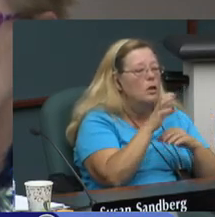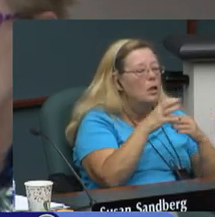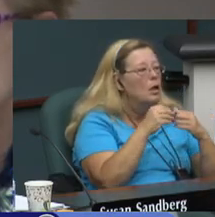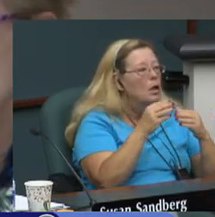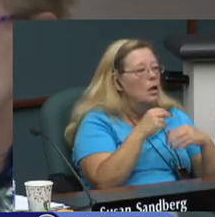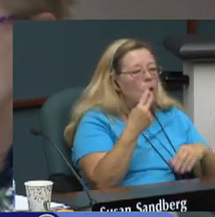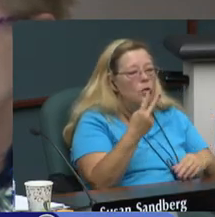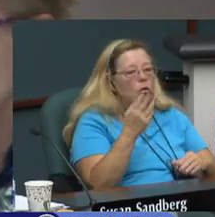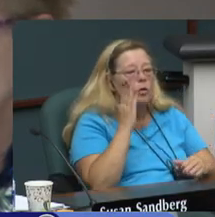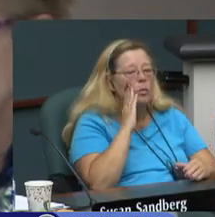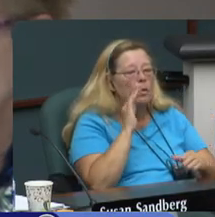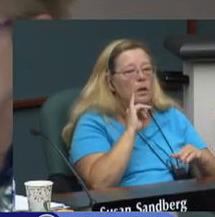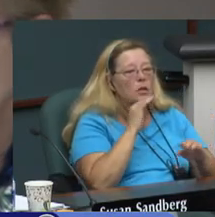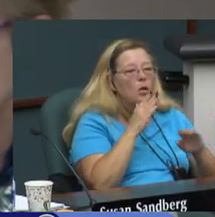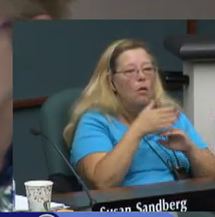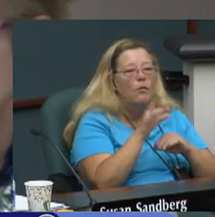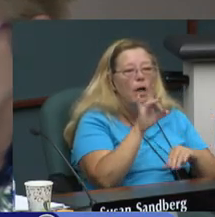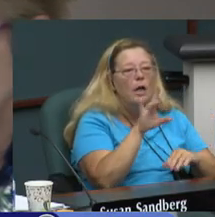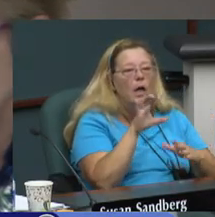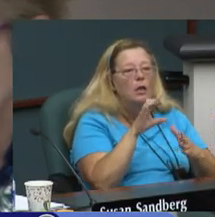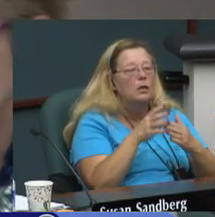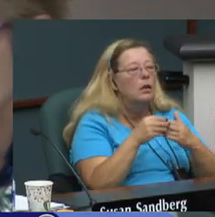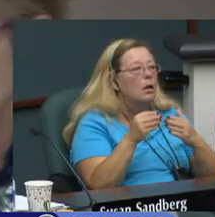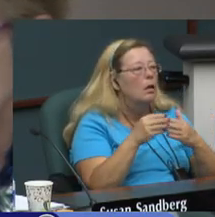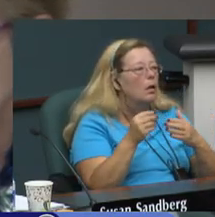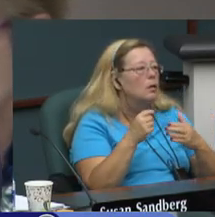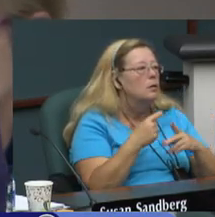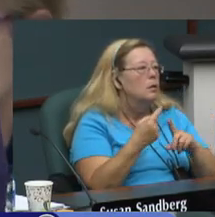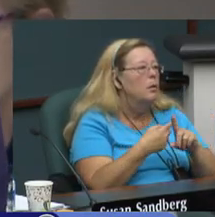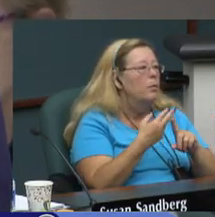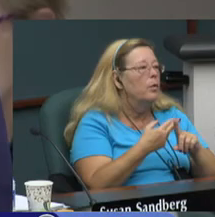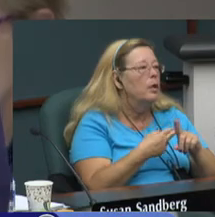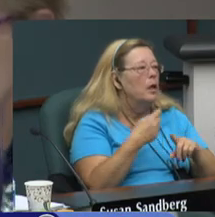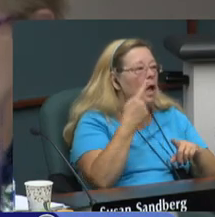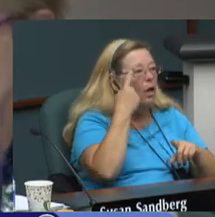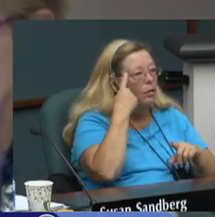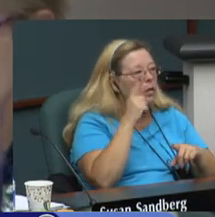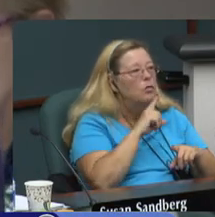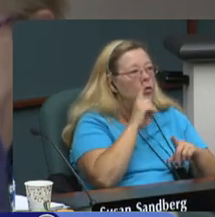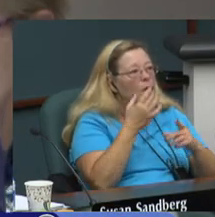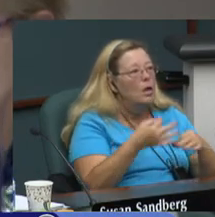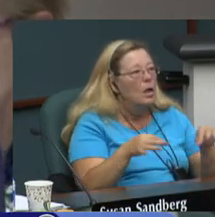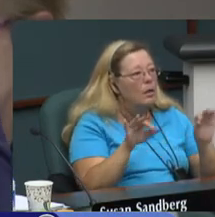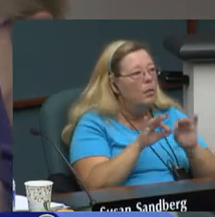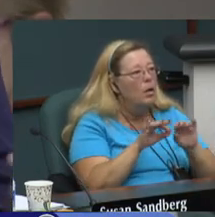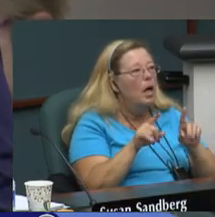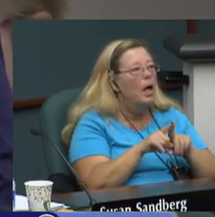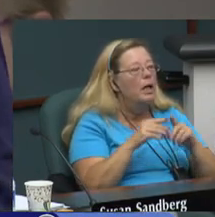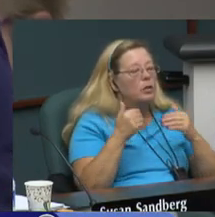bedroom is over $800 I think that it is really important as we move forward on